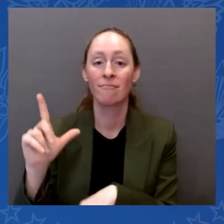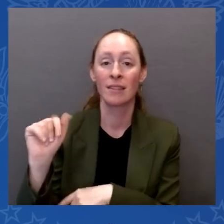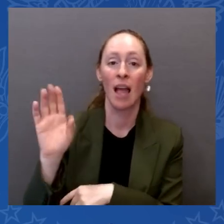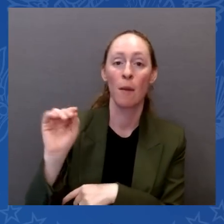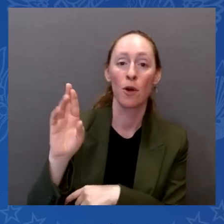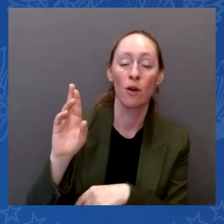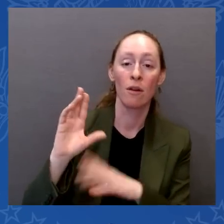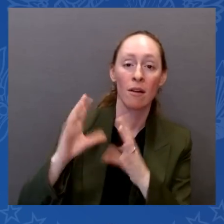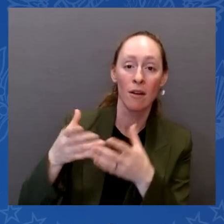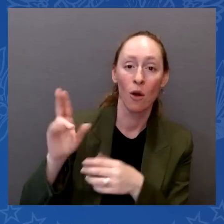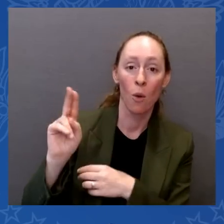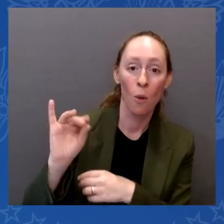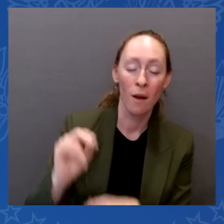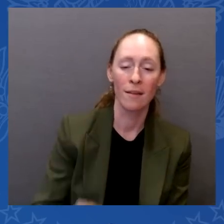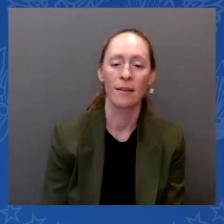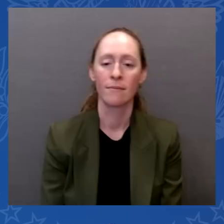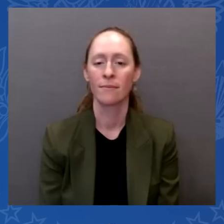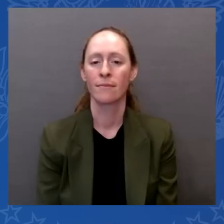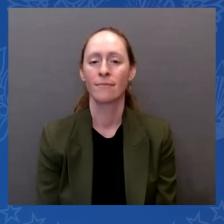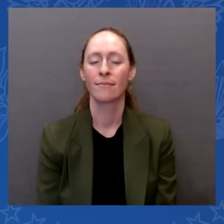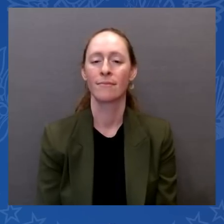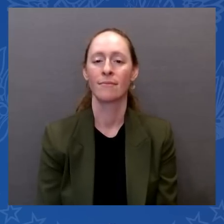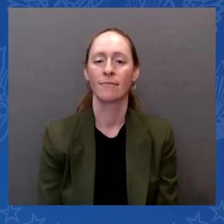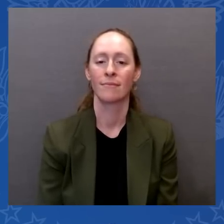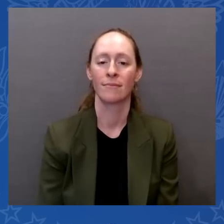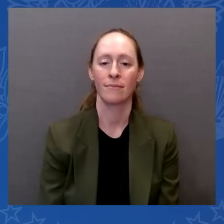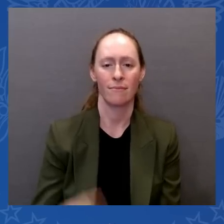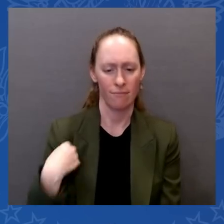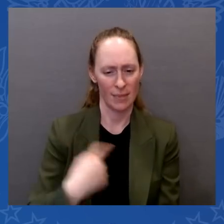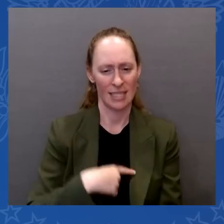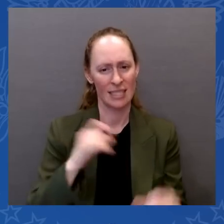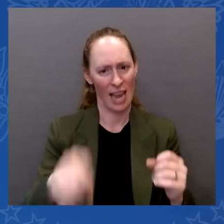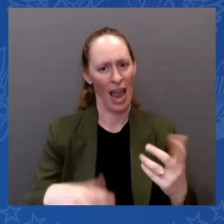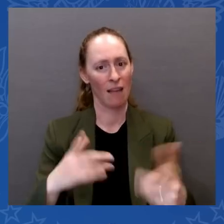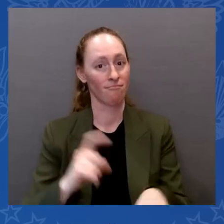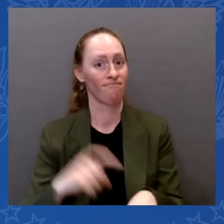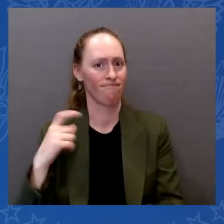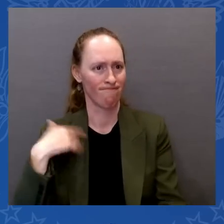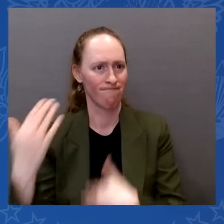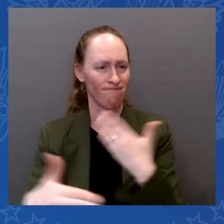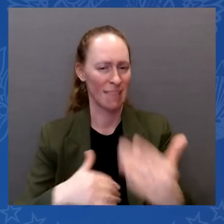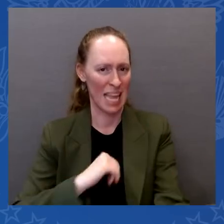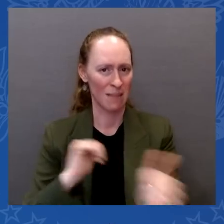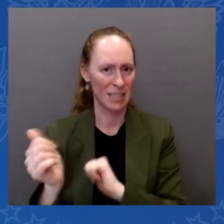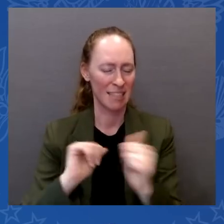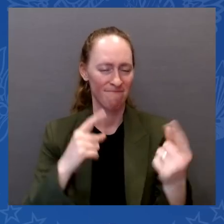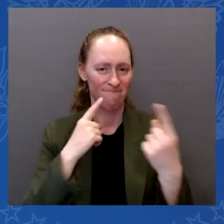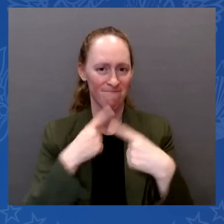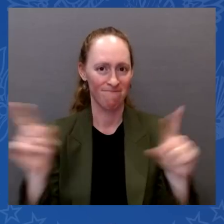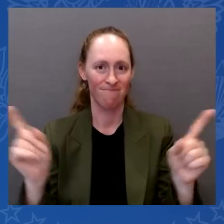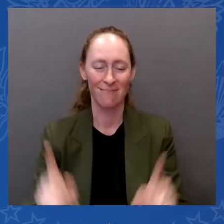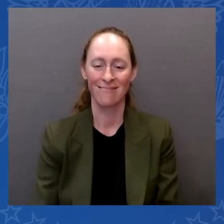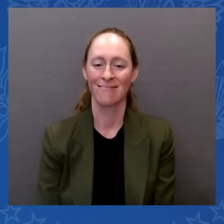like we always did in the past. There's nothing beyond our capacity -- nothing, nothing, nothing.